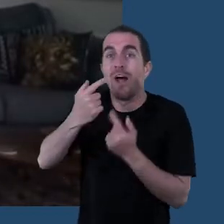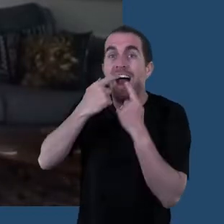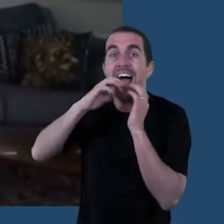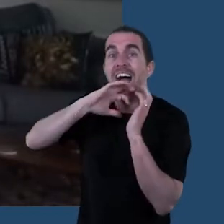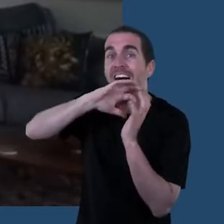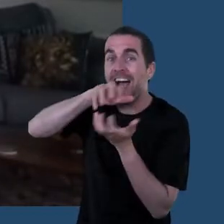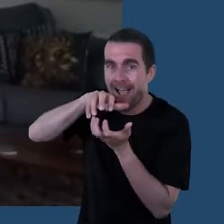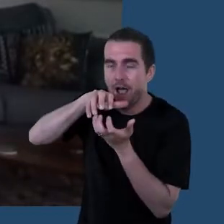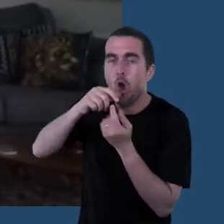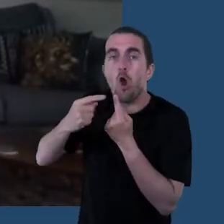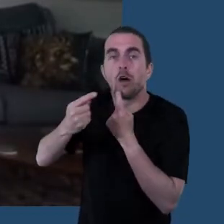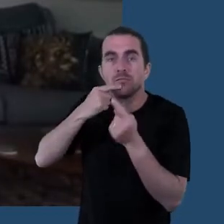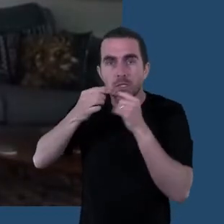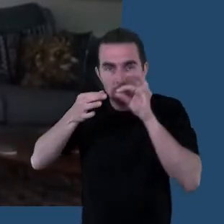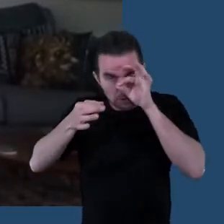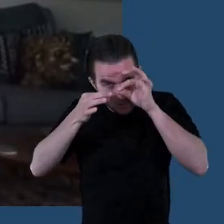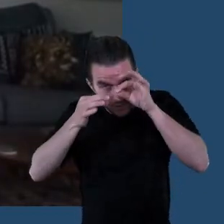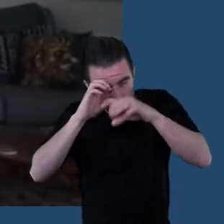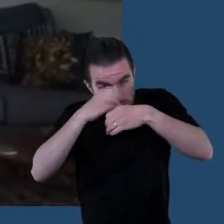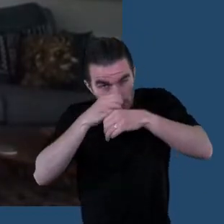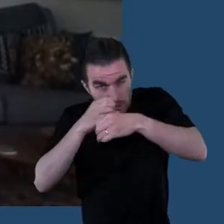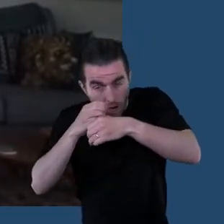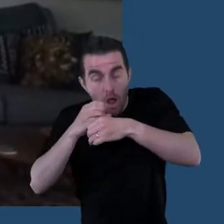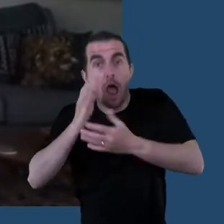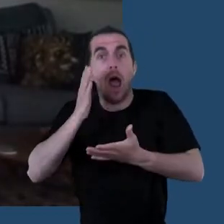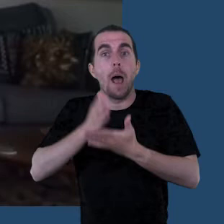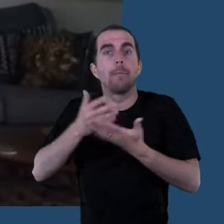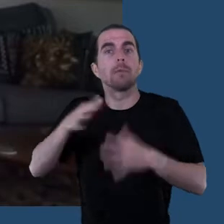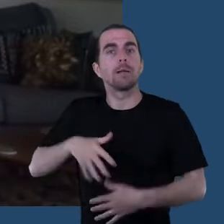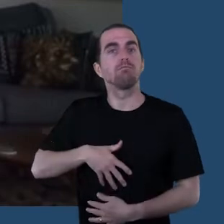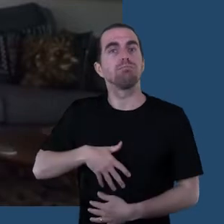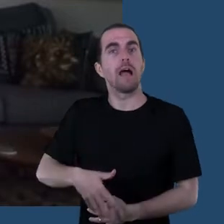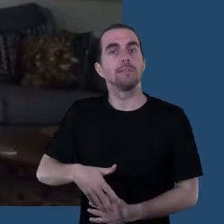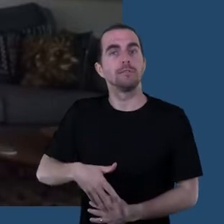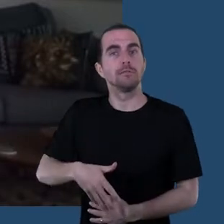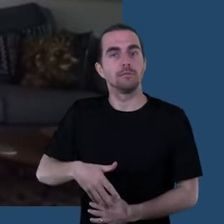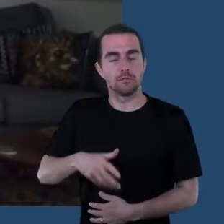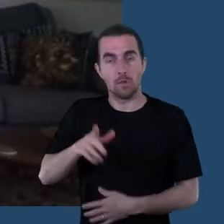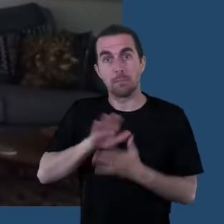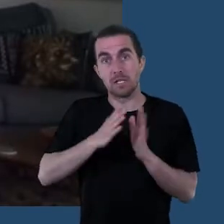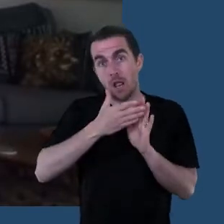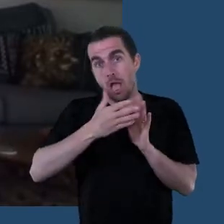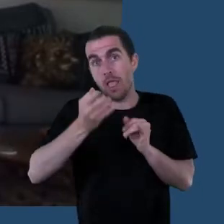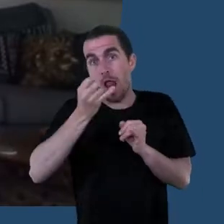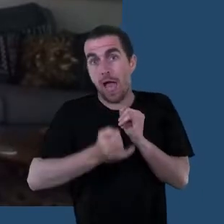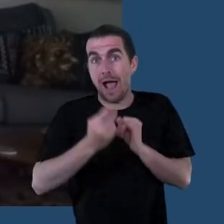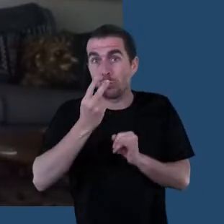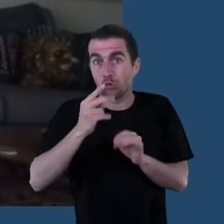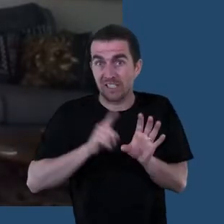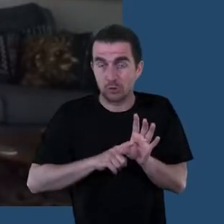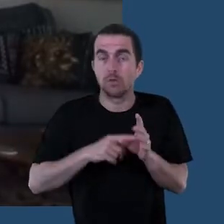information that told us she'd been pregnant. In the last two years of her life, she'd been pregnant. She'd gone full term.